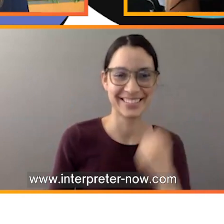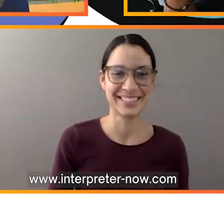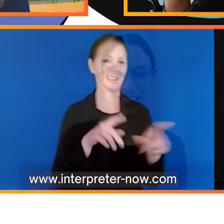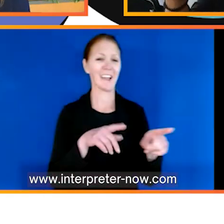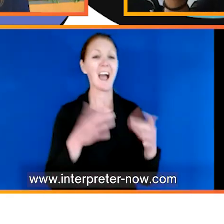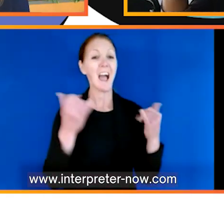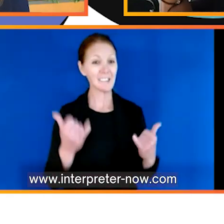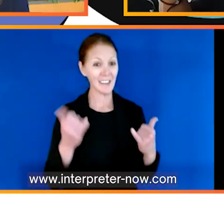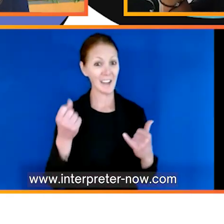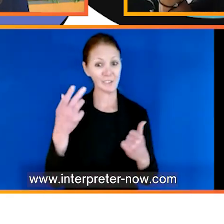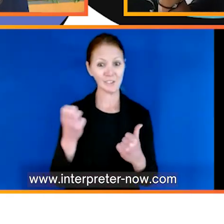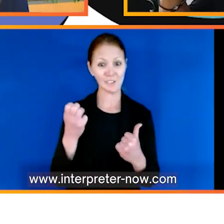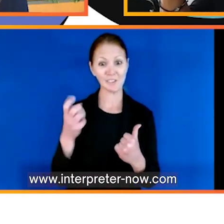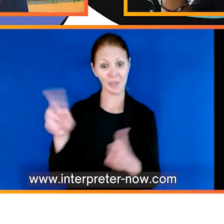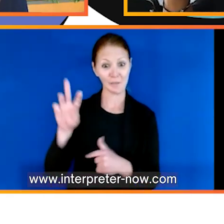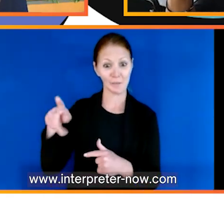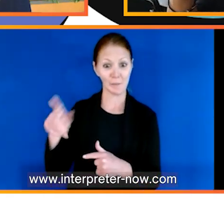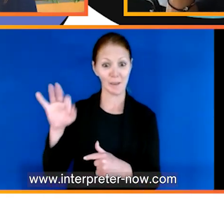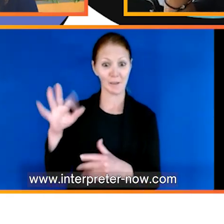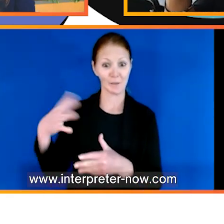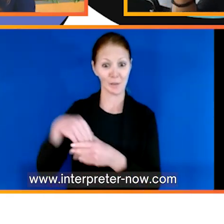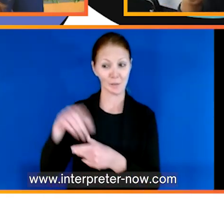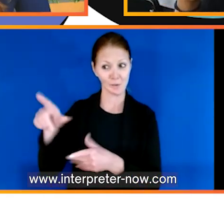Whoa, and now she's at New York Times?